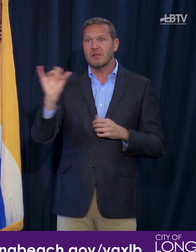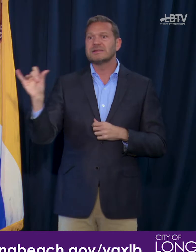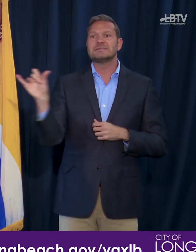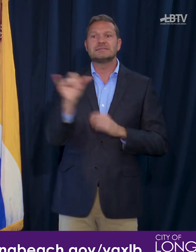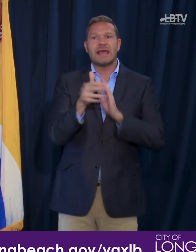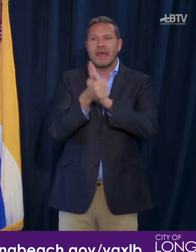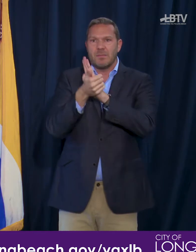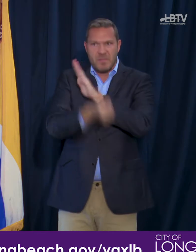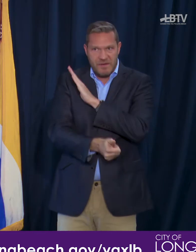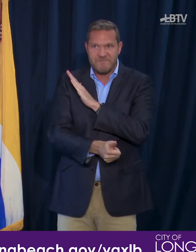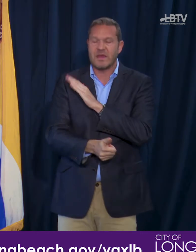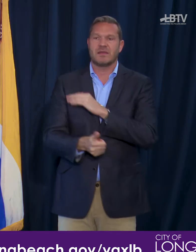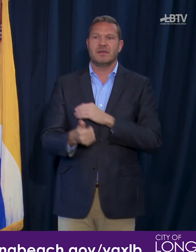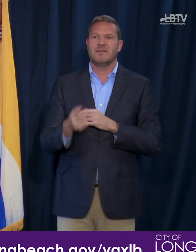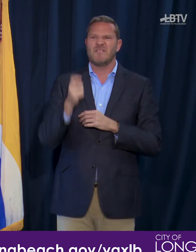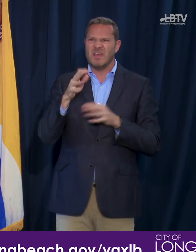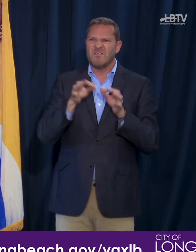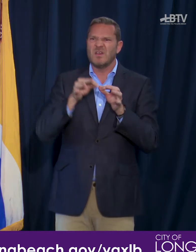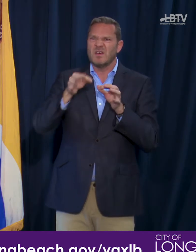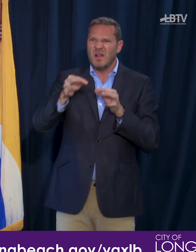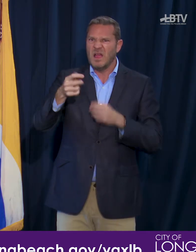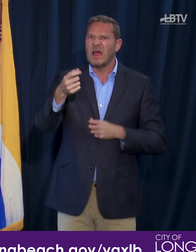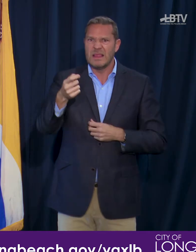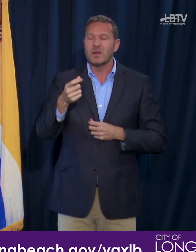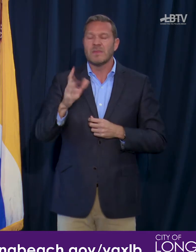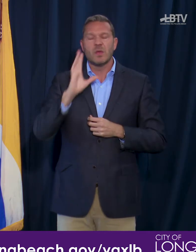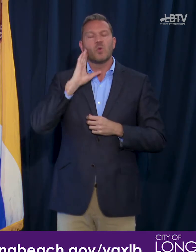in terms of its immunity. So I just wanted to clarify that.